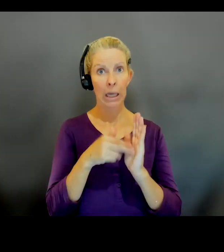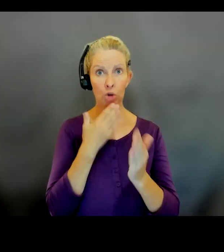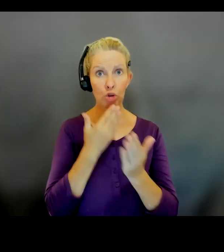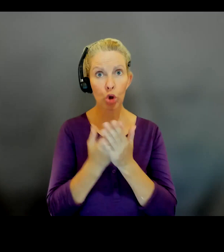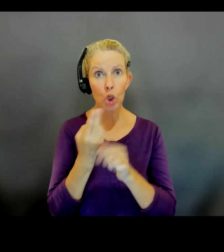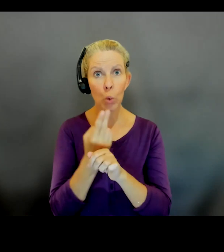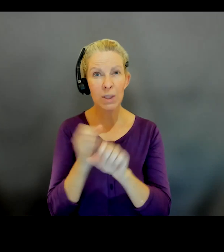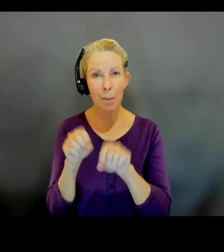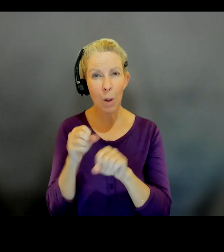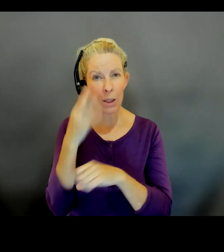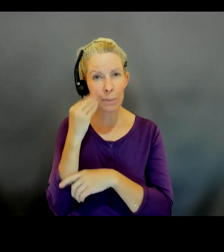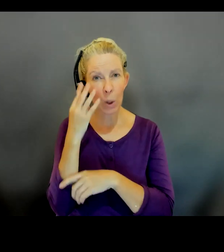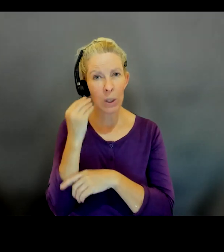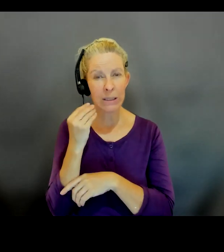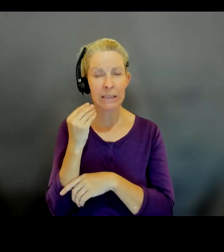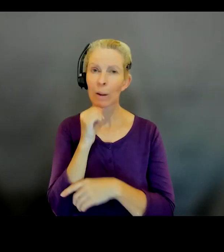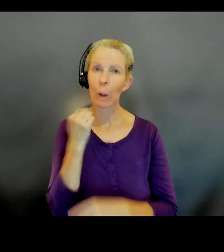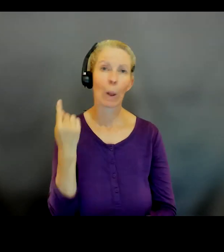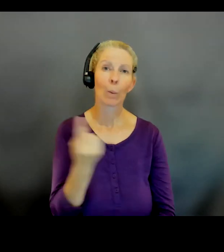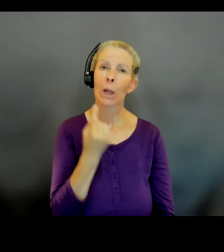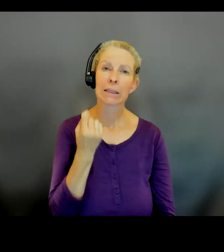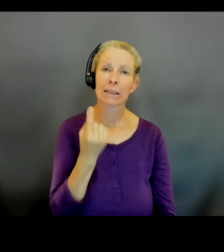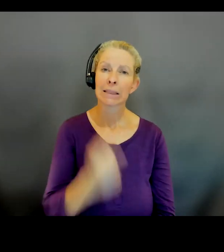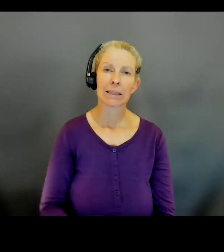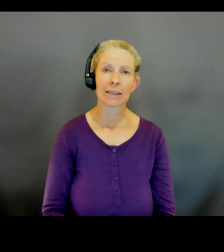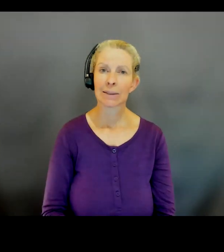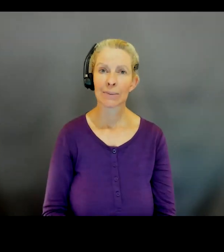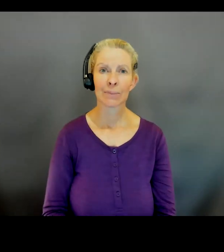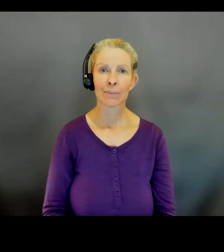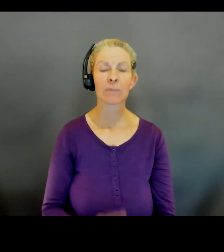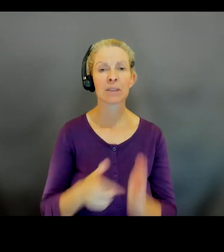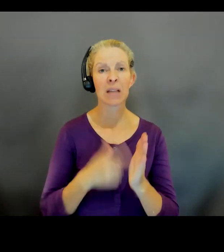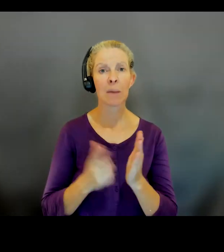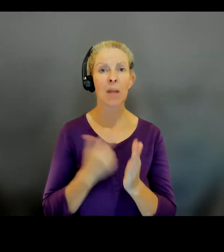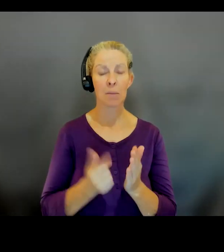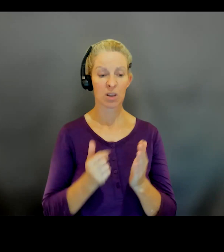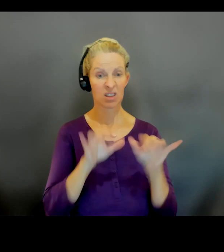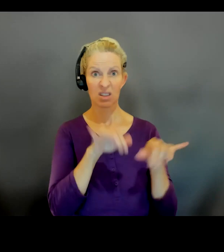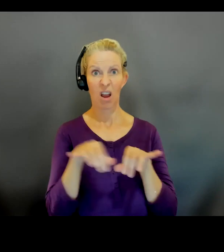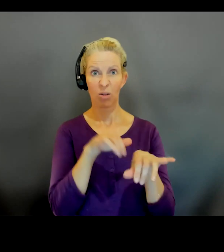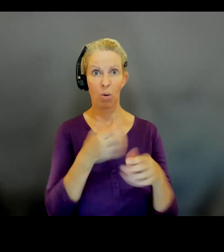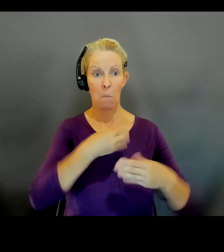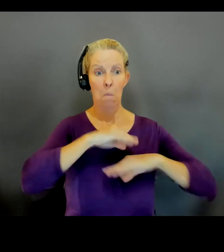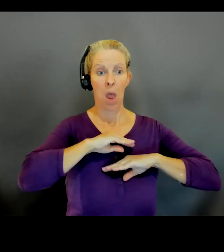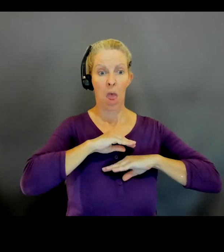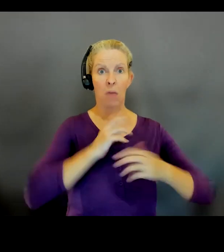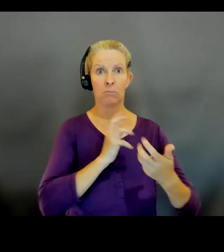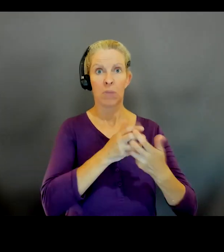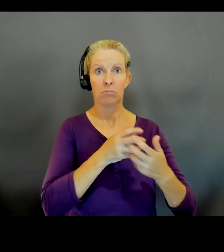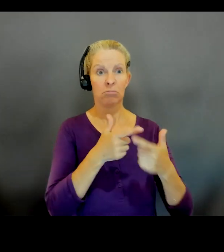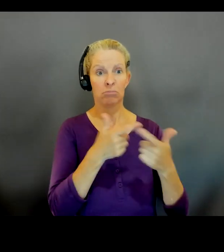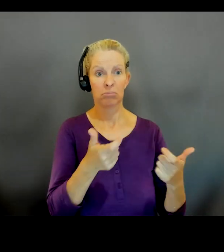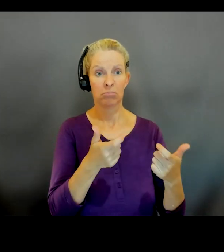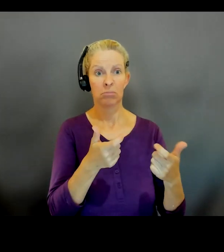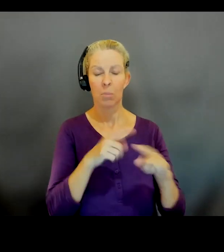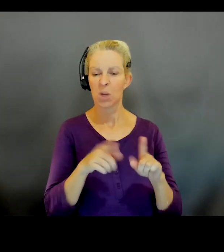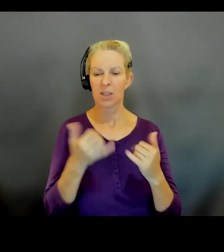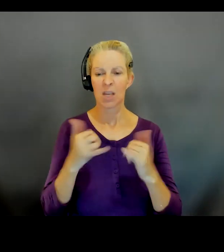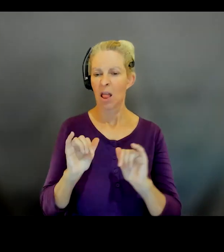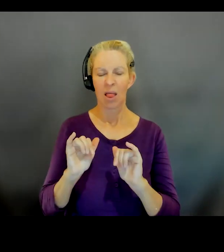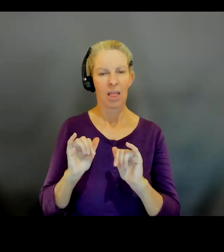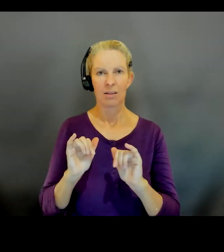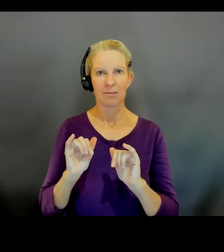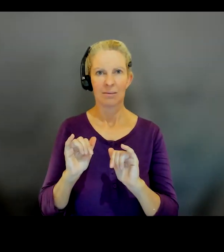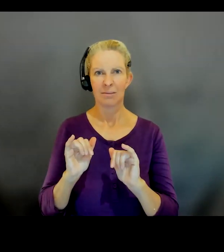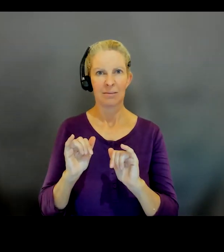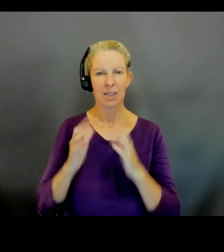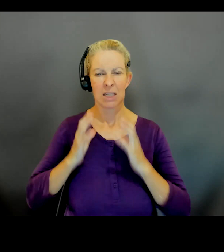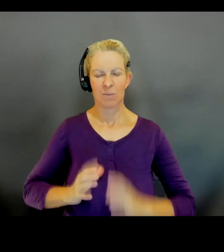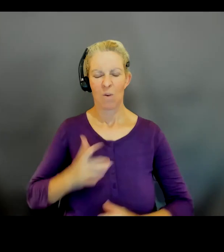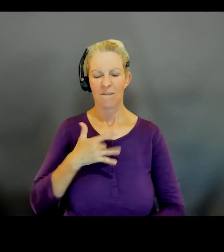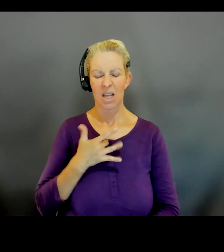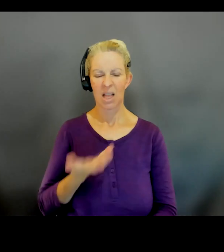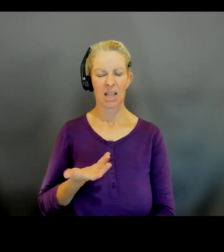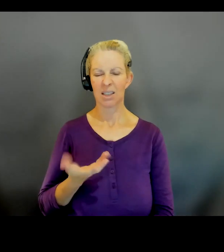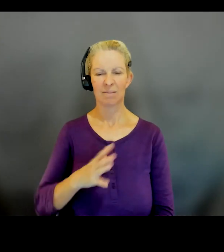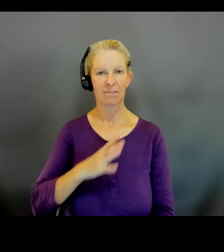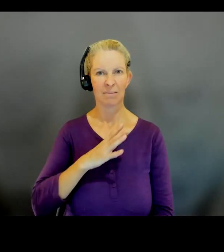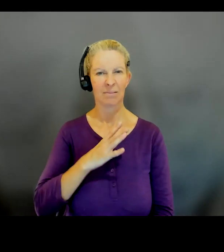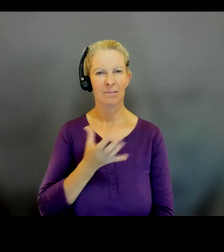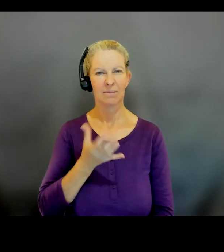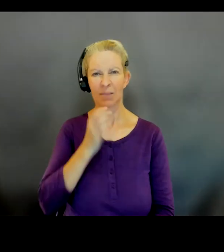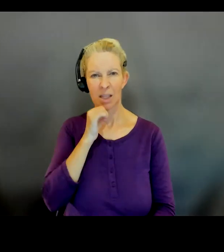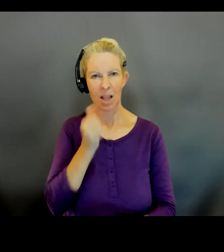good experience for your customers. You also want to make sure that you are empowering more people.